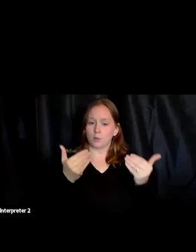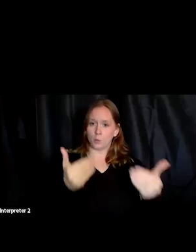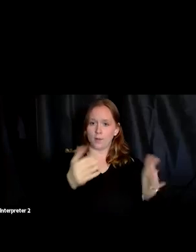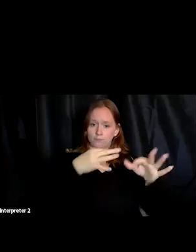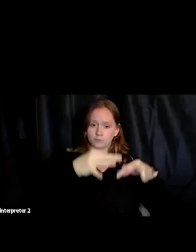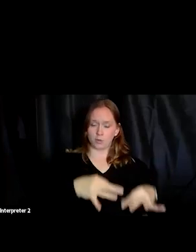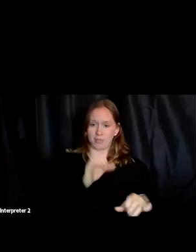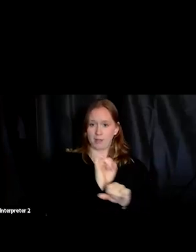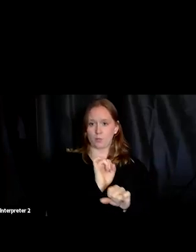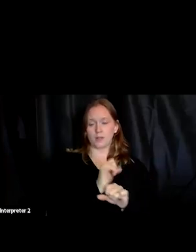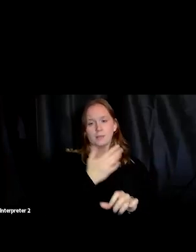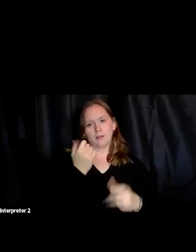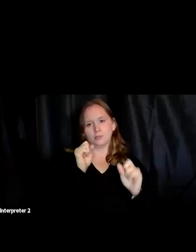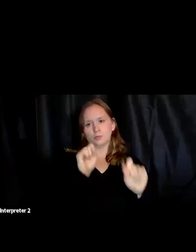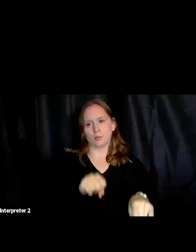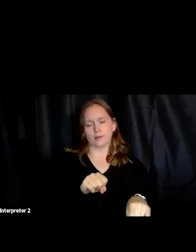as best you can in that medical summary report.